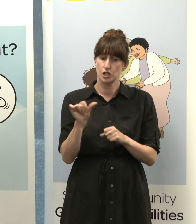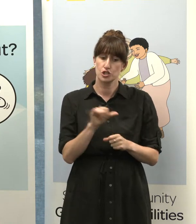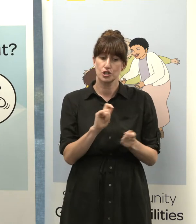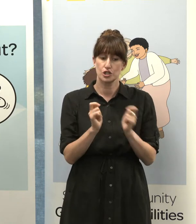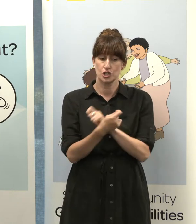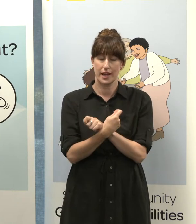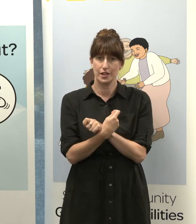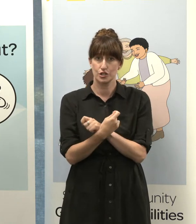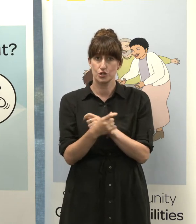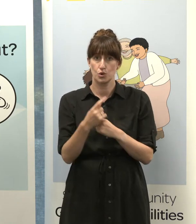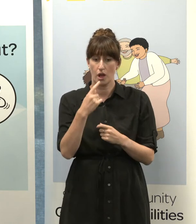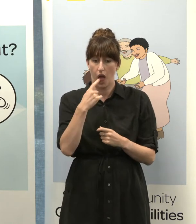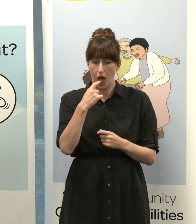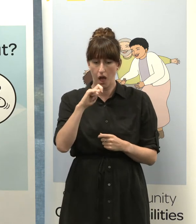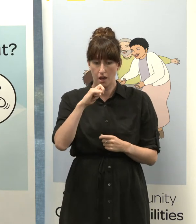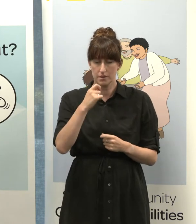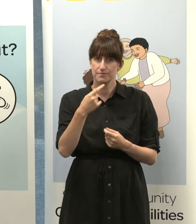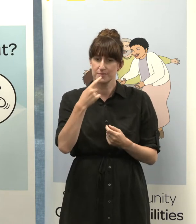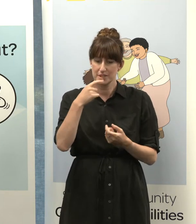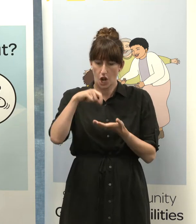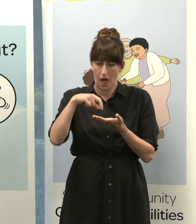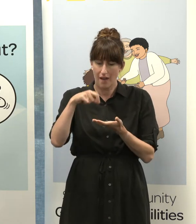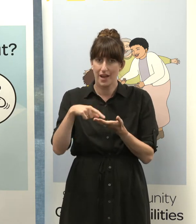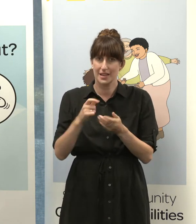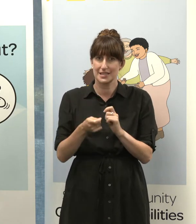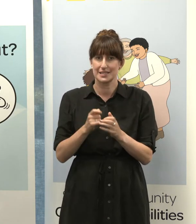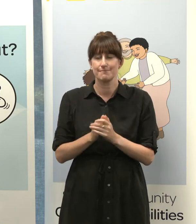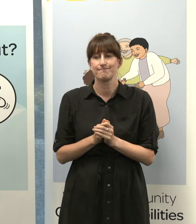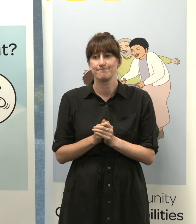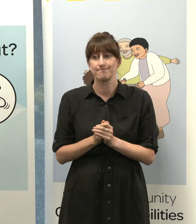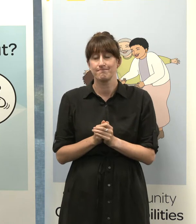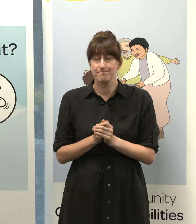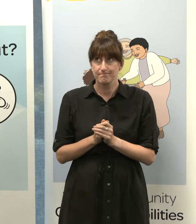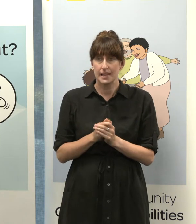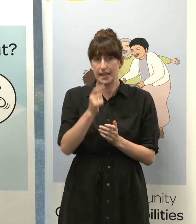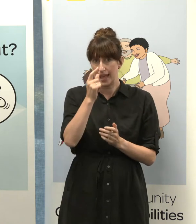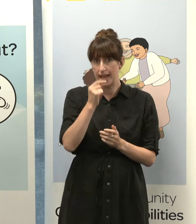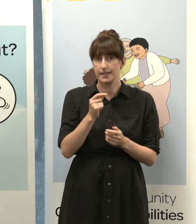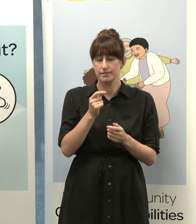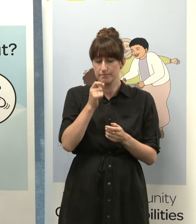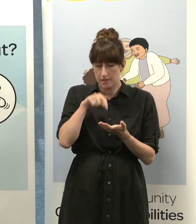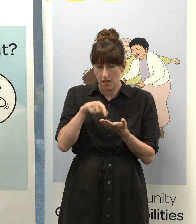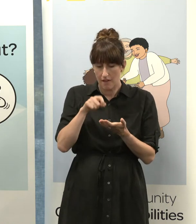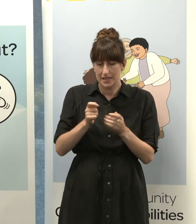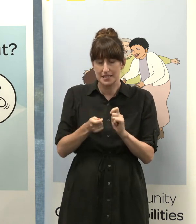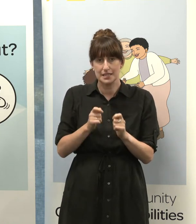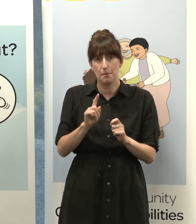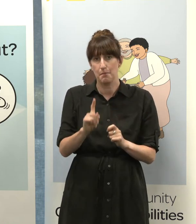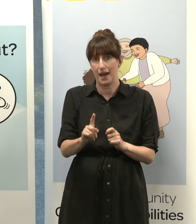even if they were symptomatic, should New Zealand be switching to saliva tests?